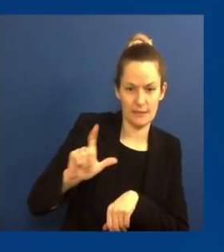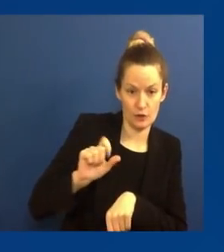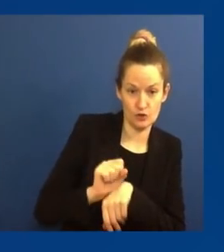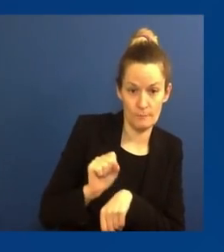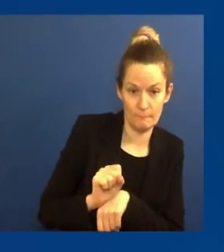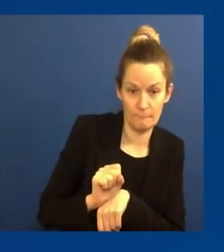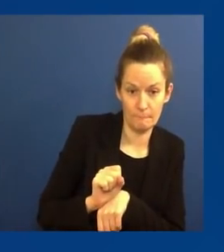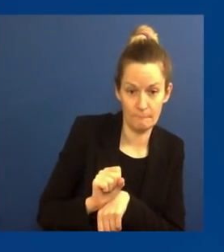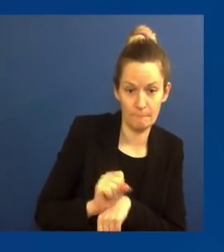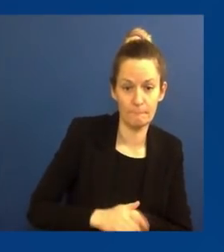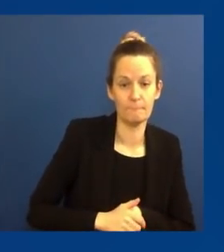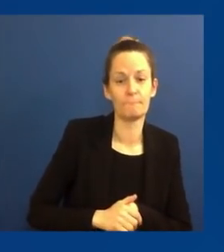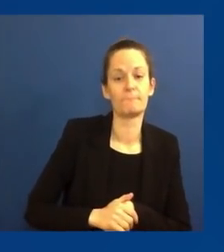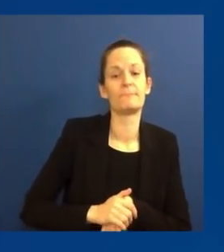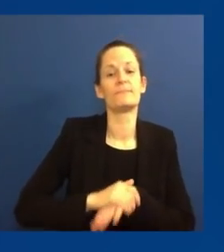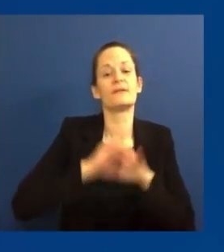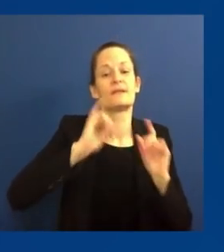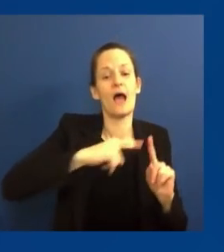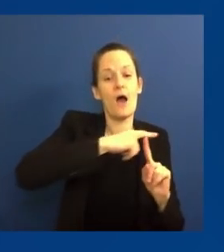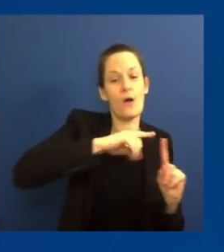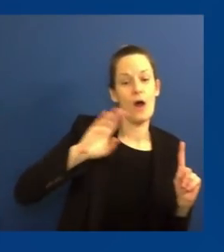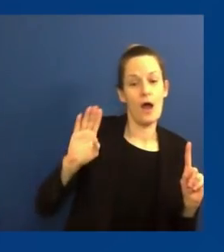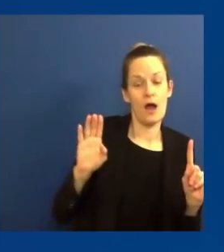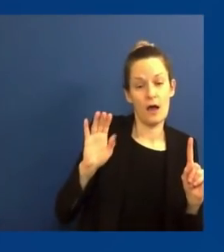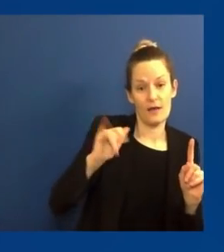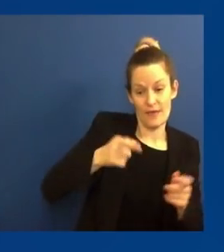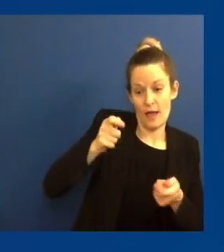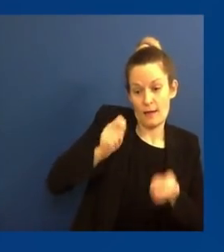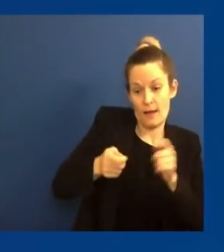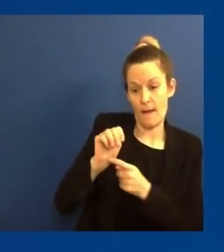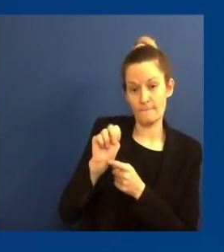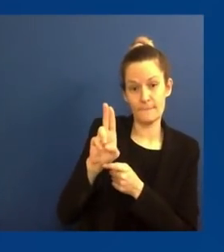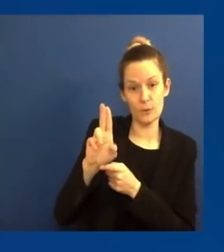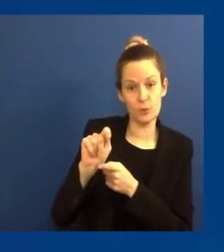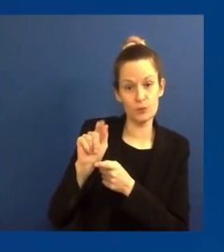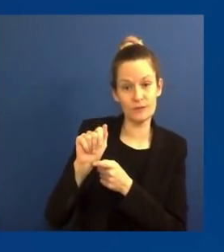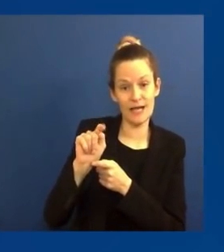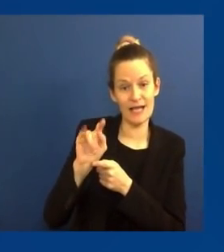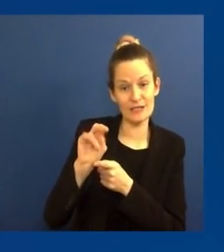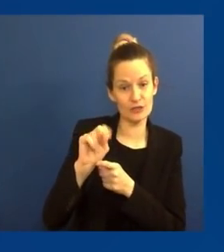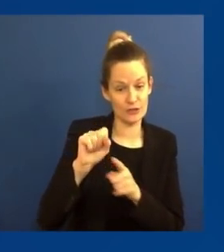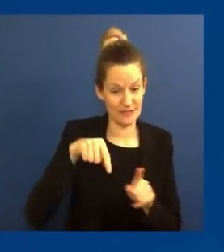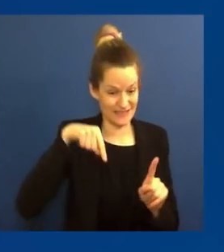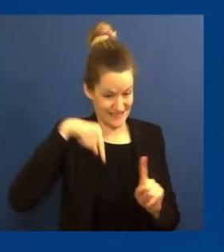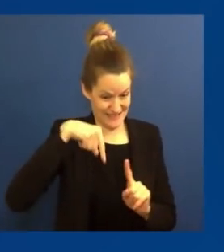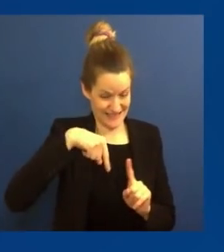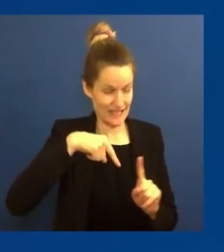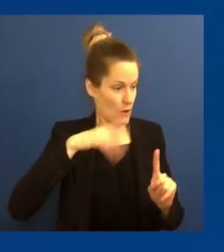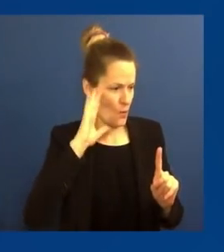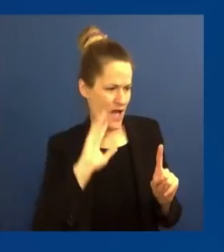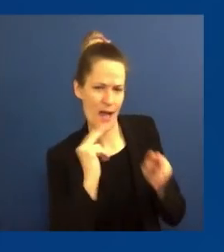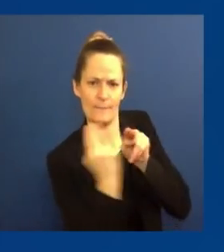You go to the righthand part of the slide, and then those parts that are reacted to by T cells --